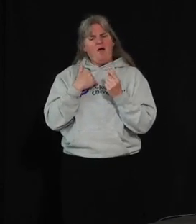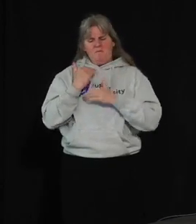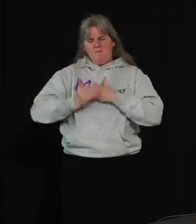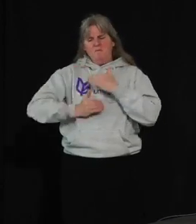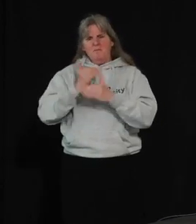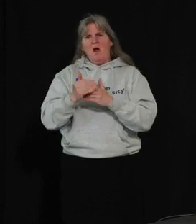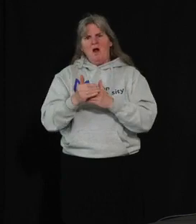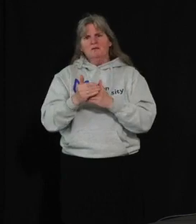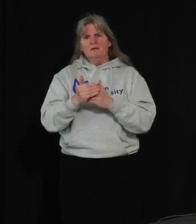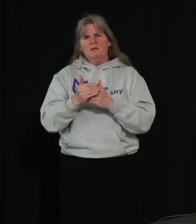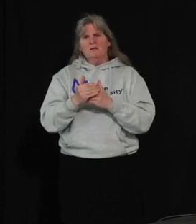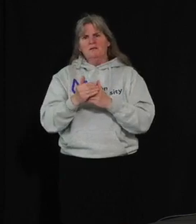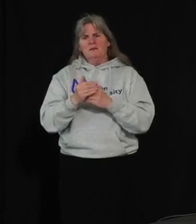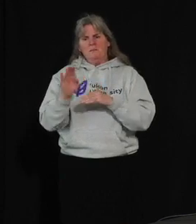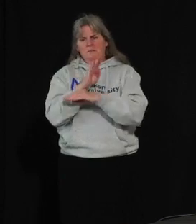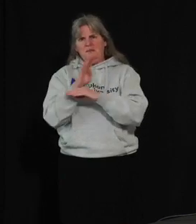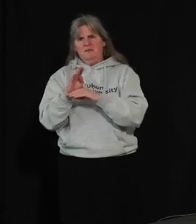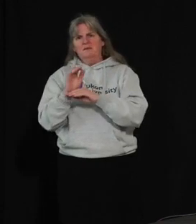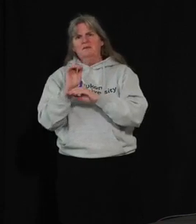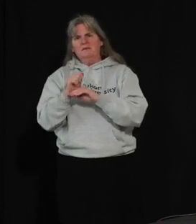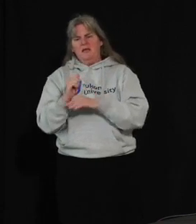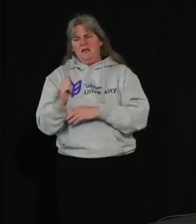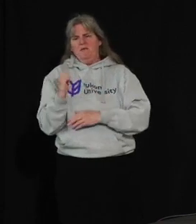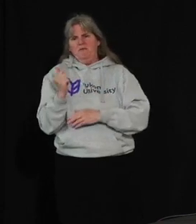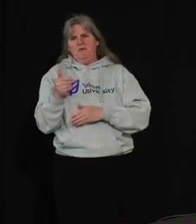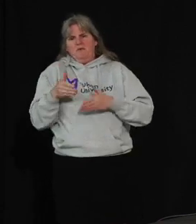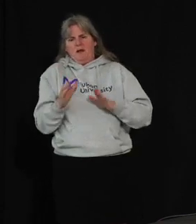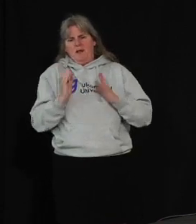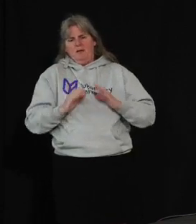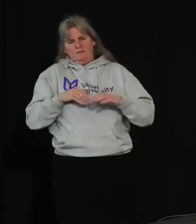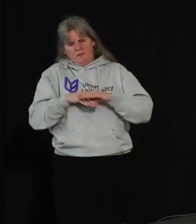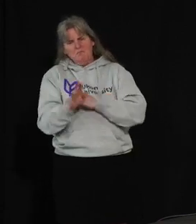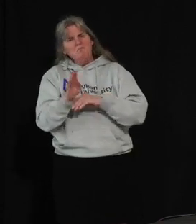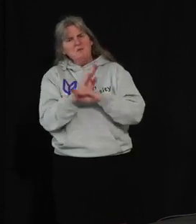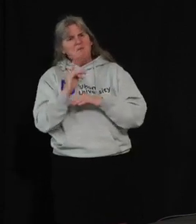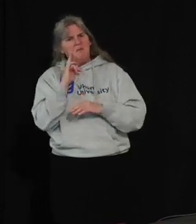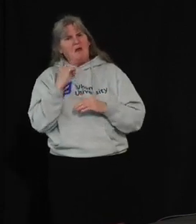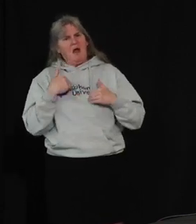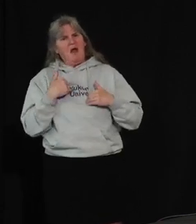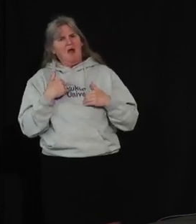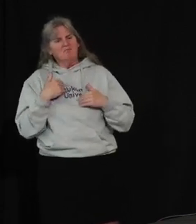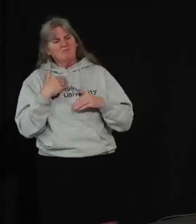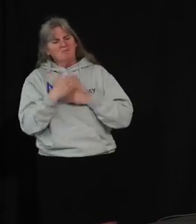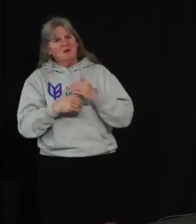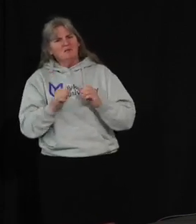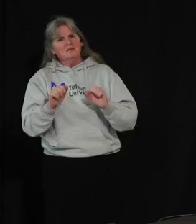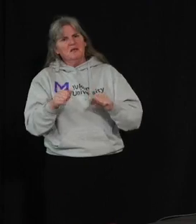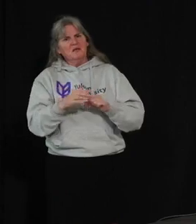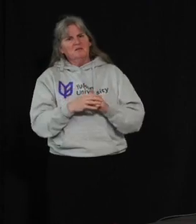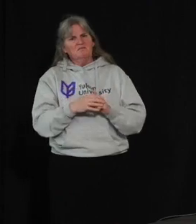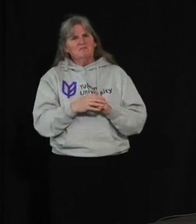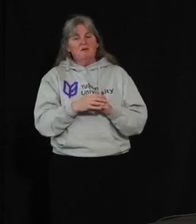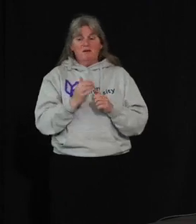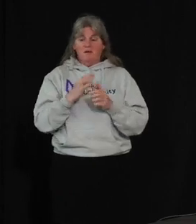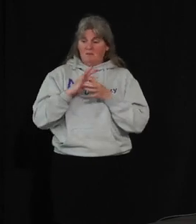cases for clients to be refused service for asked to turn away if they are not prepared to cooperate with the measures